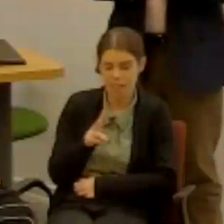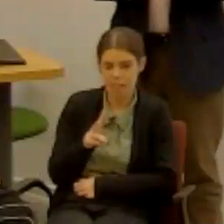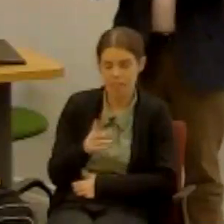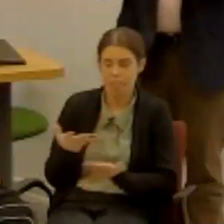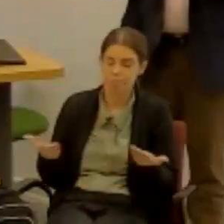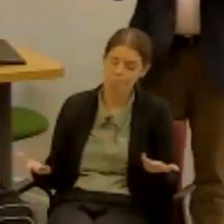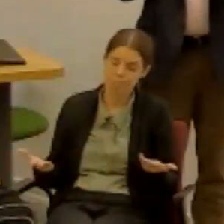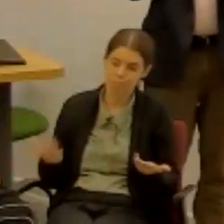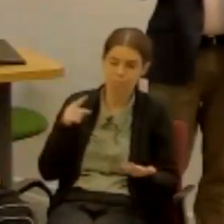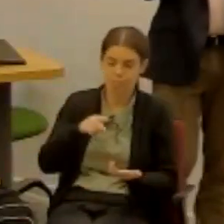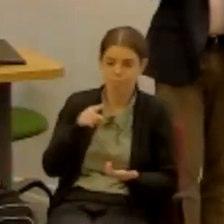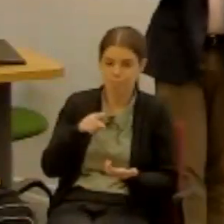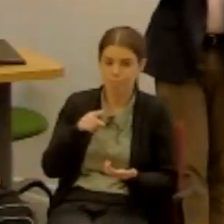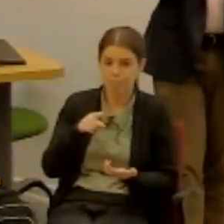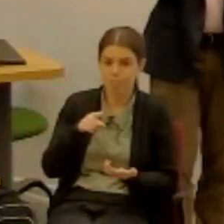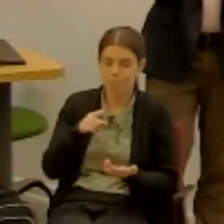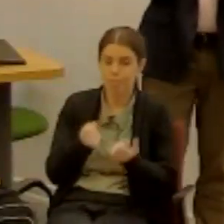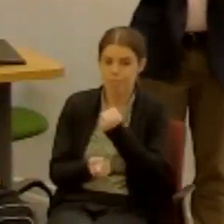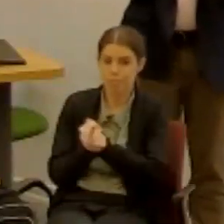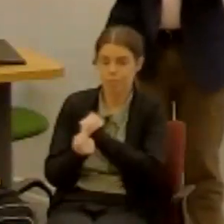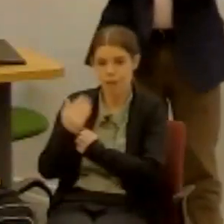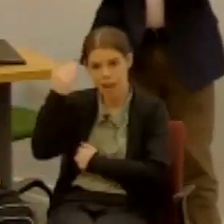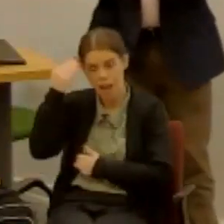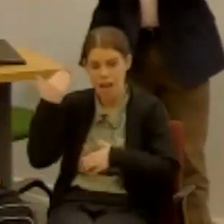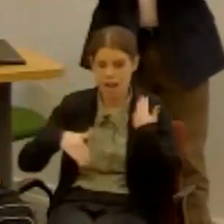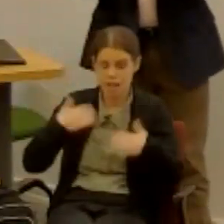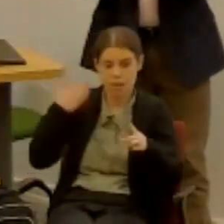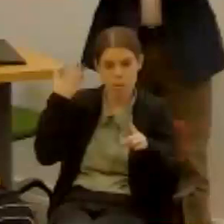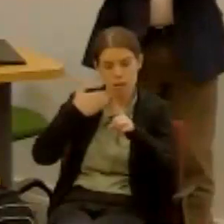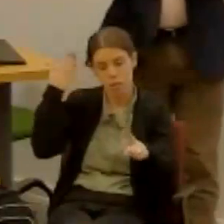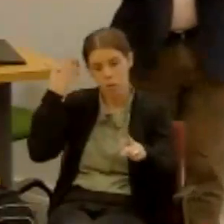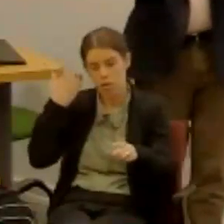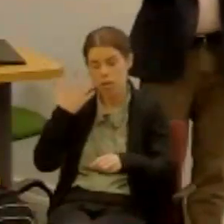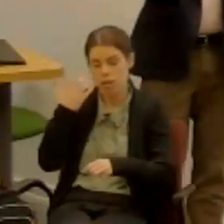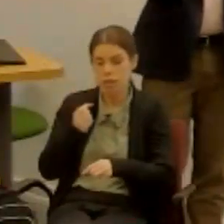So, this is a pathology unique to head injury, head impact exposure that begins.